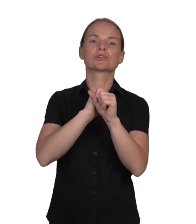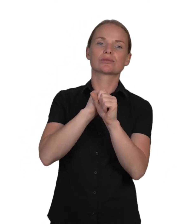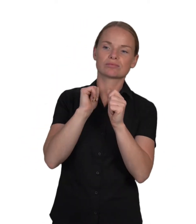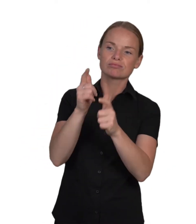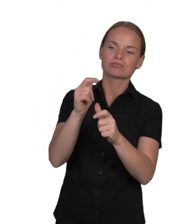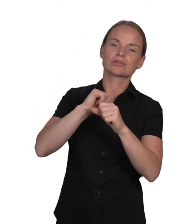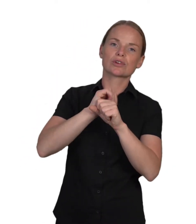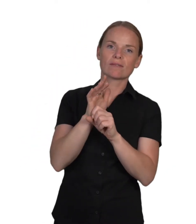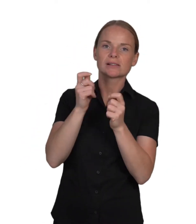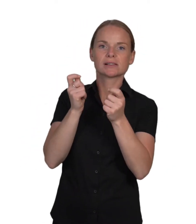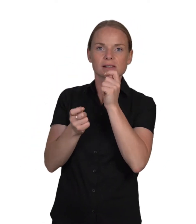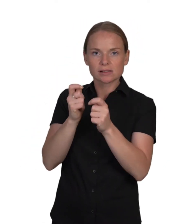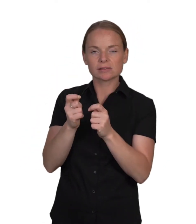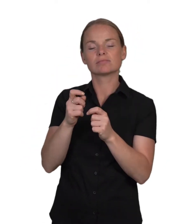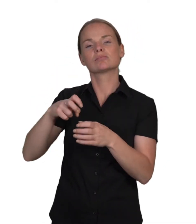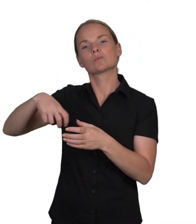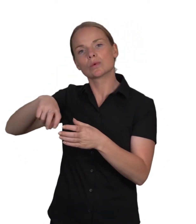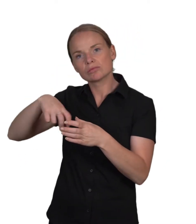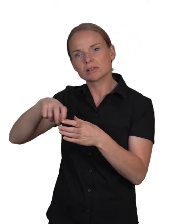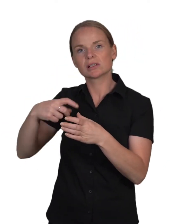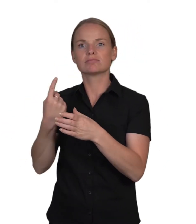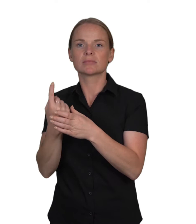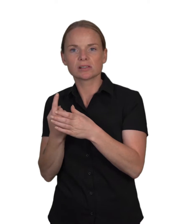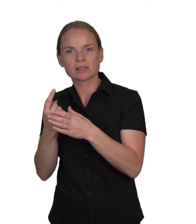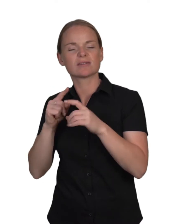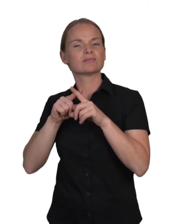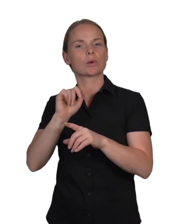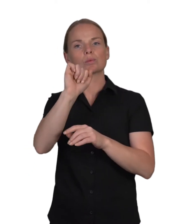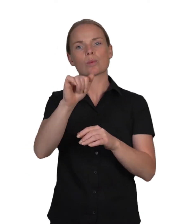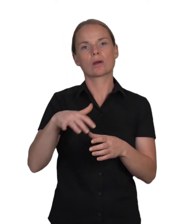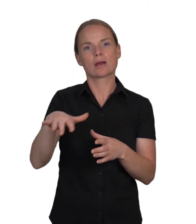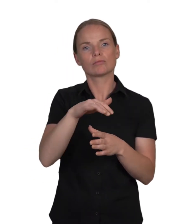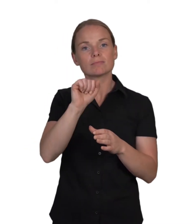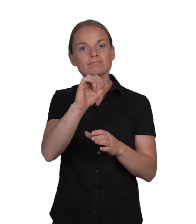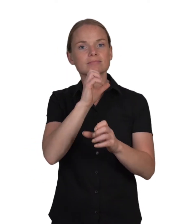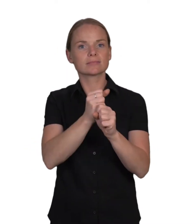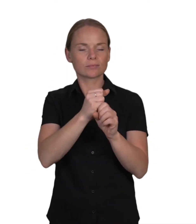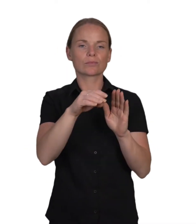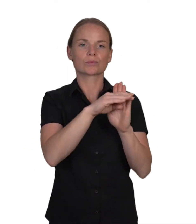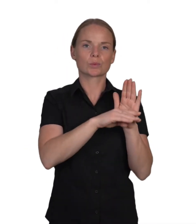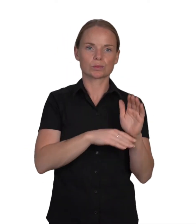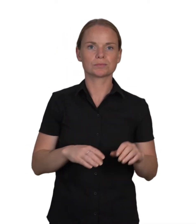COVID-19 testing and quarantine/isolation as required by your state/territory.